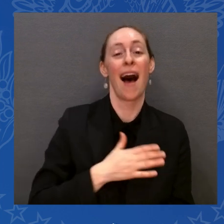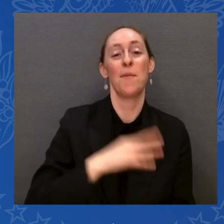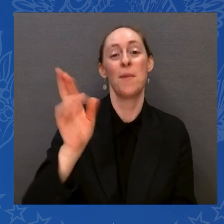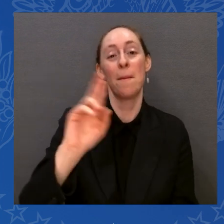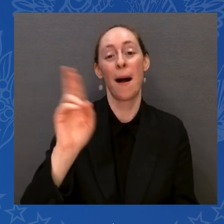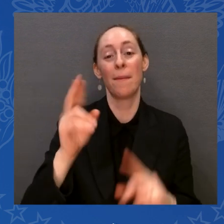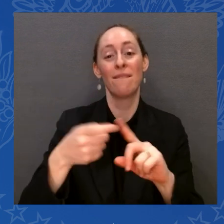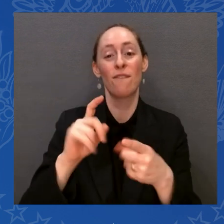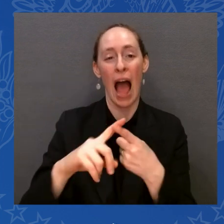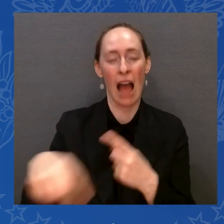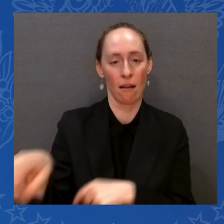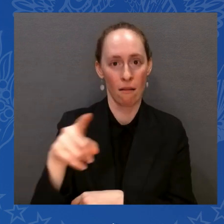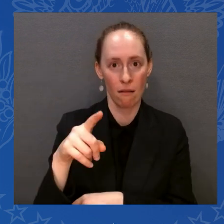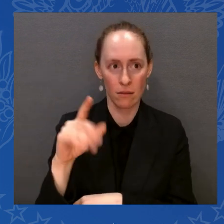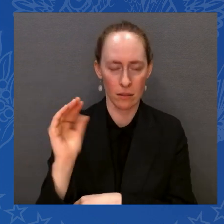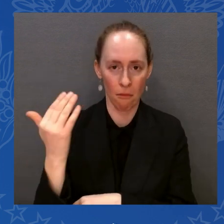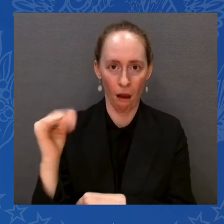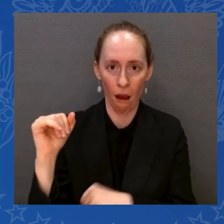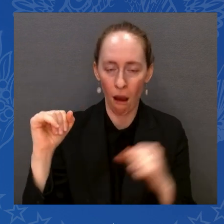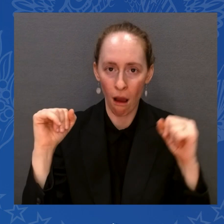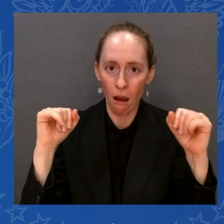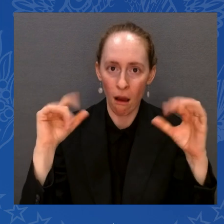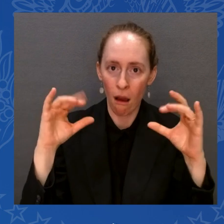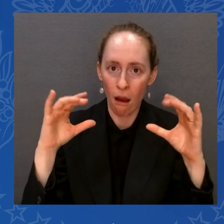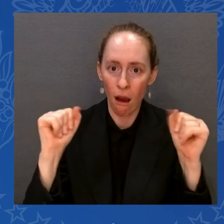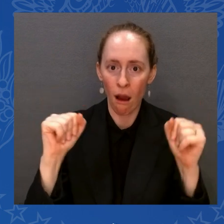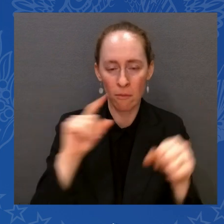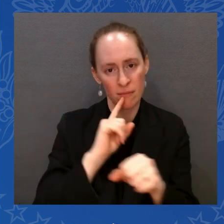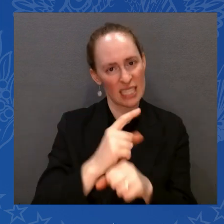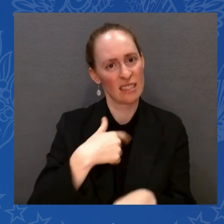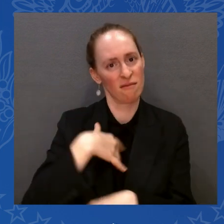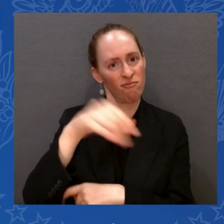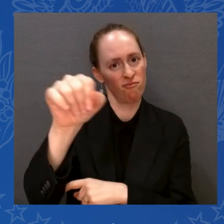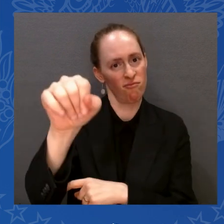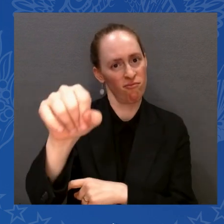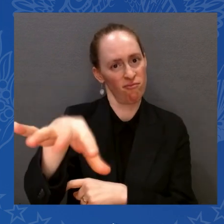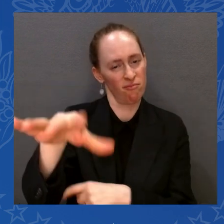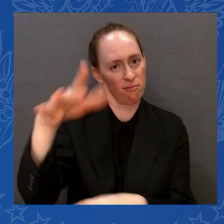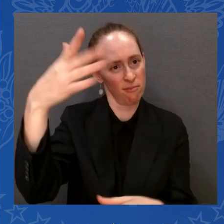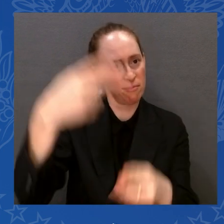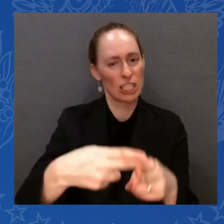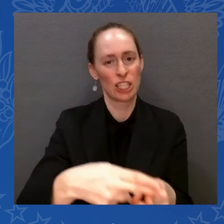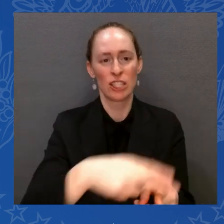when I raised the plans of some of their members and their caucus to cut Social Security.